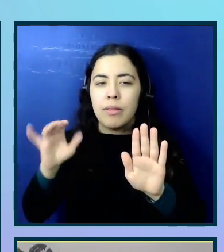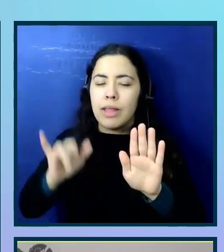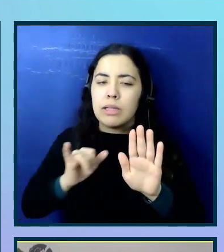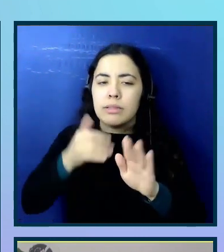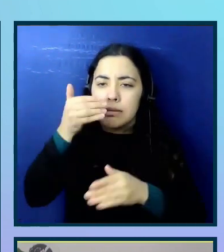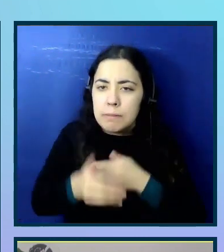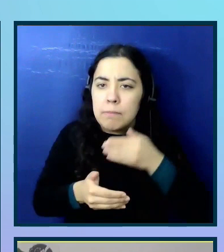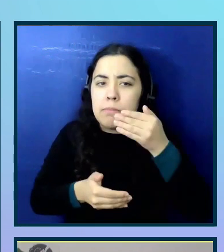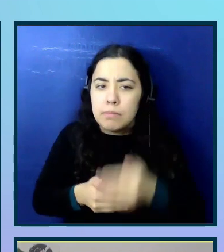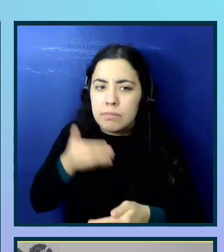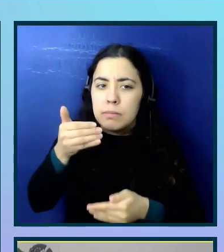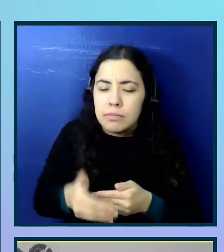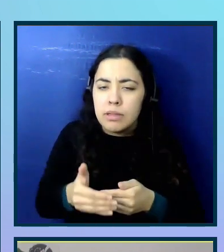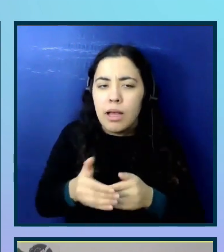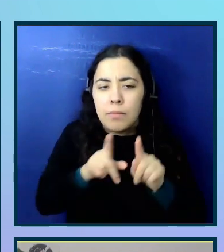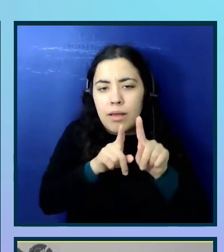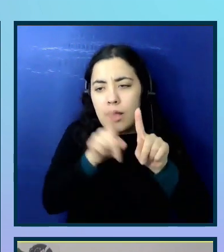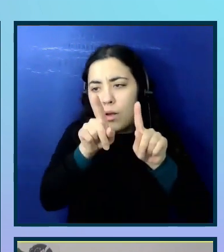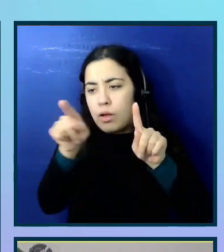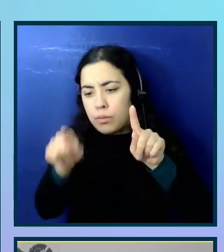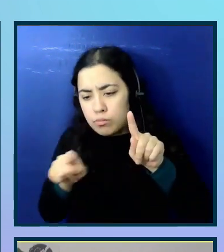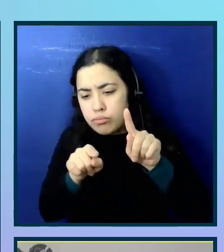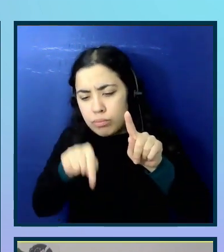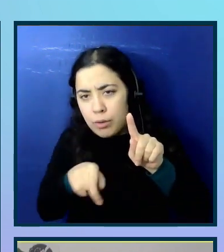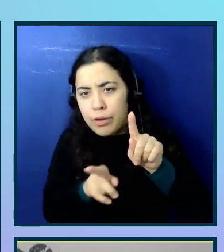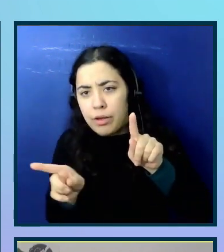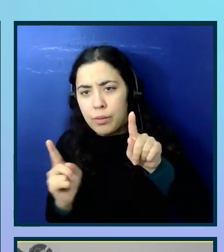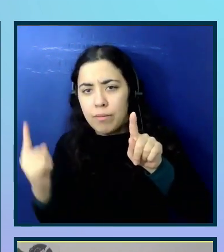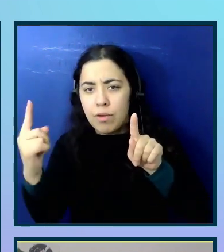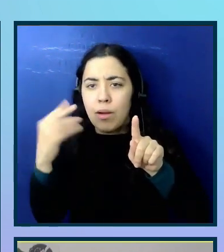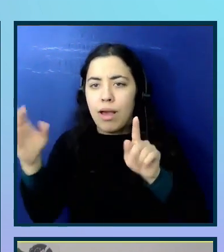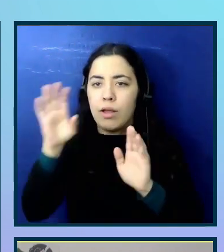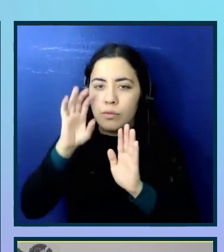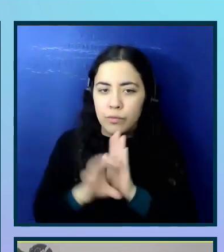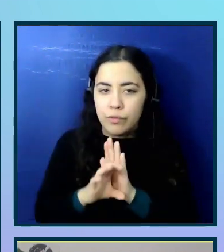that document how someone will accomplish a task. I list pages, view branching,